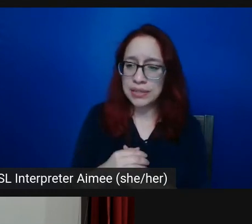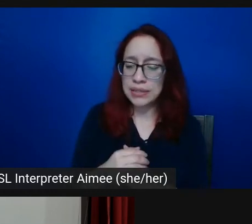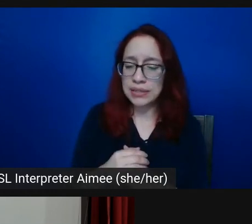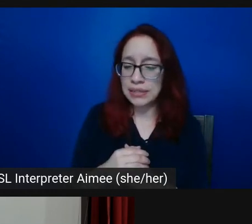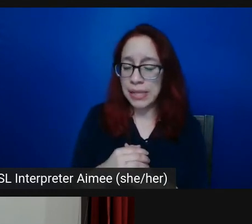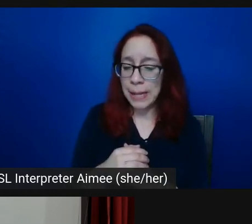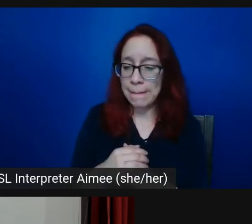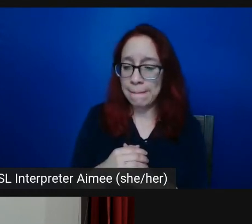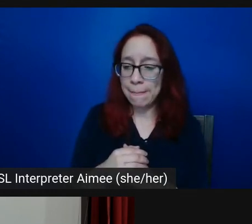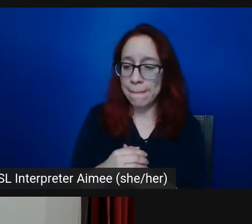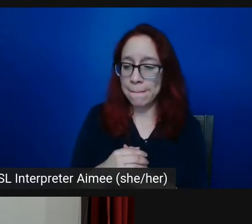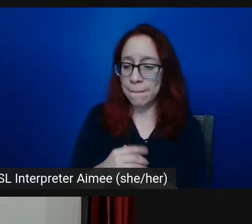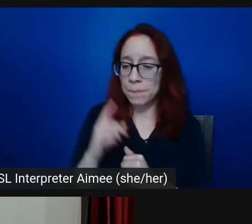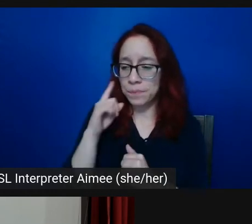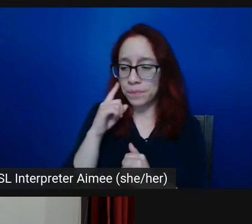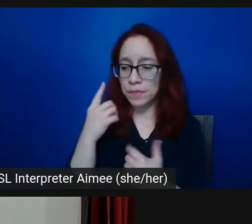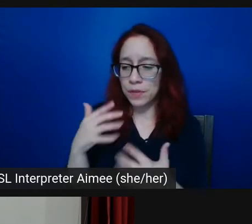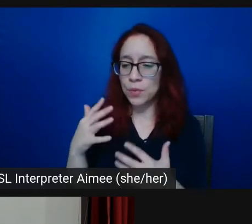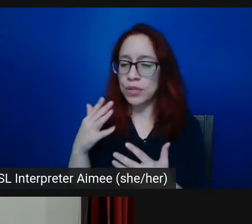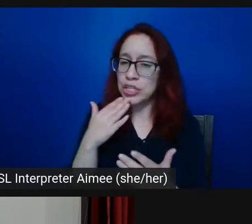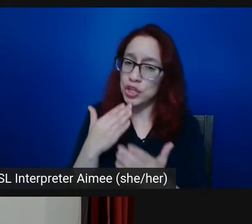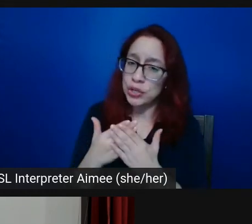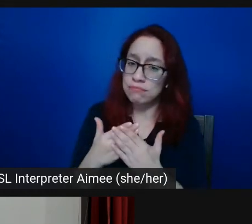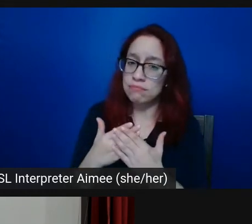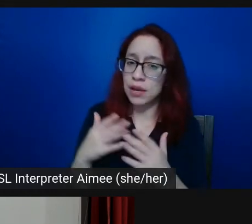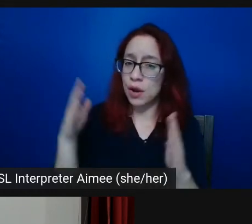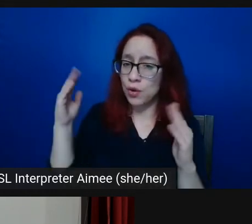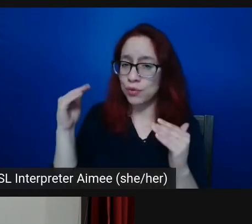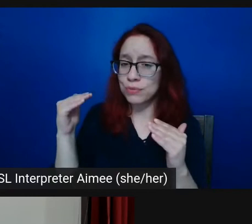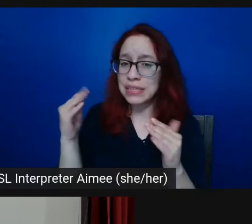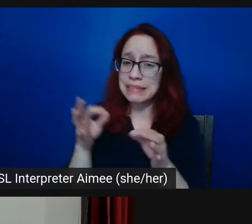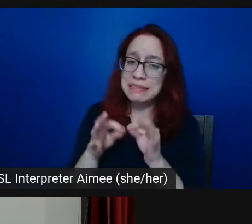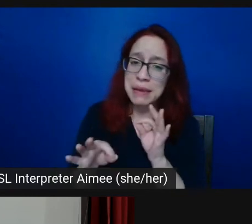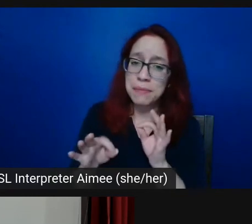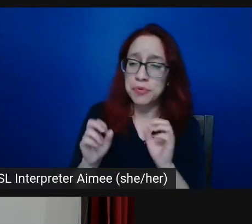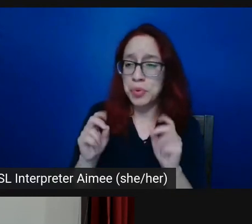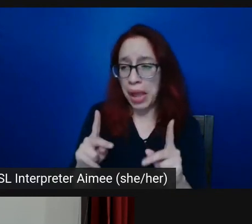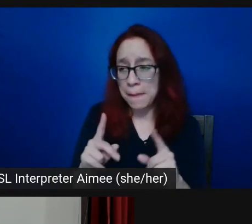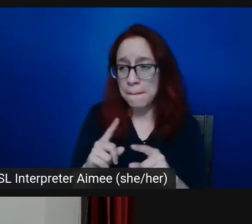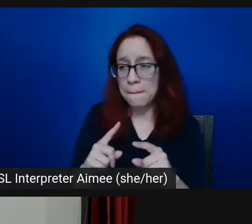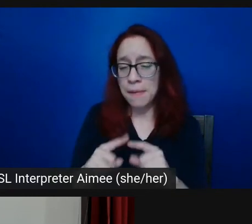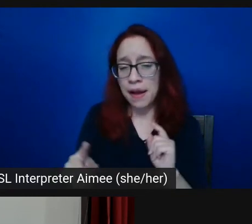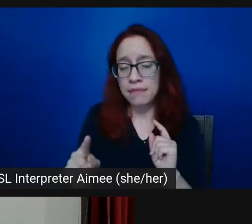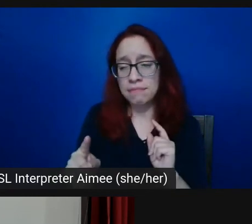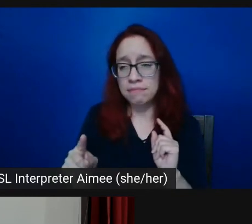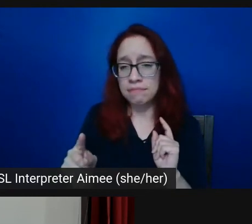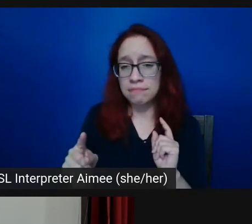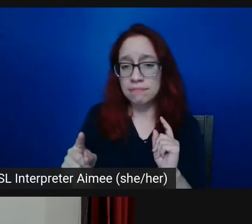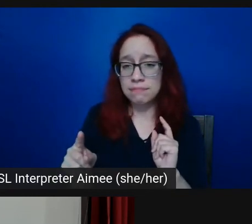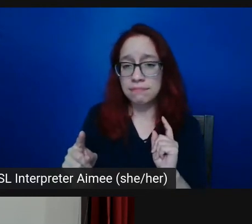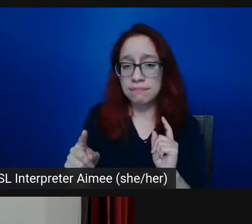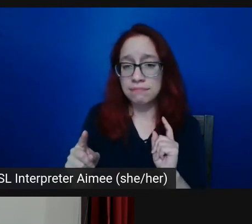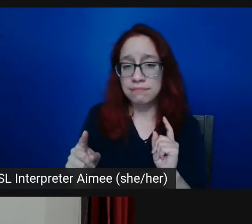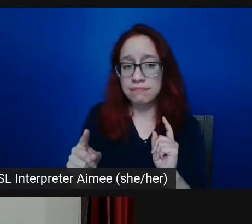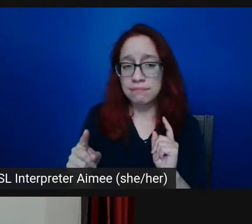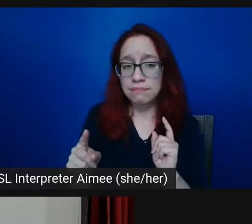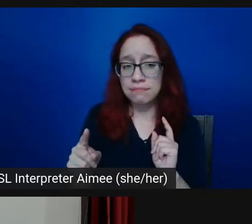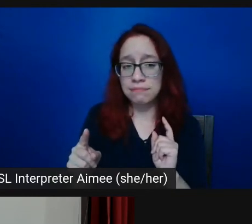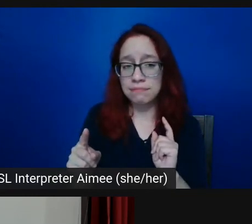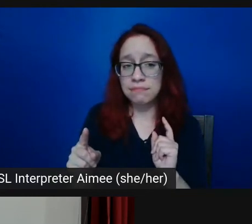I think that was pretty good. I was expecting the simple stuff to be okay but that was good.